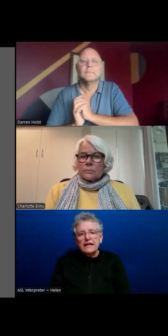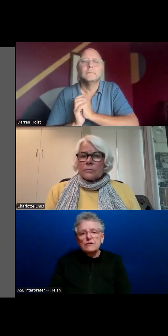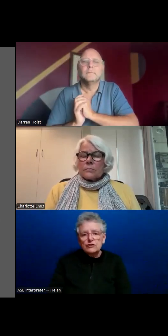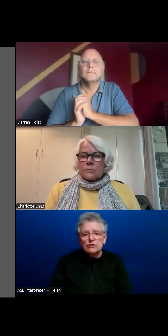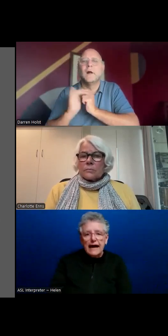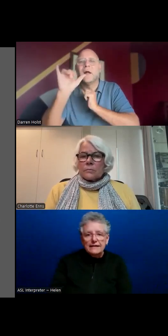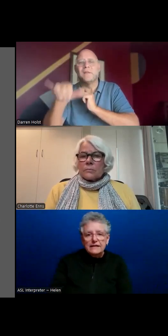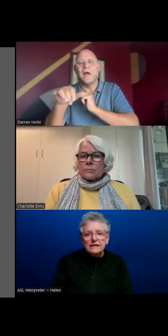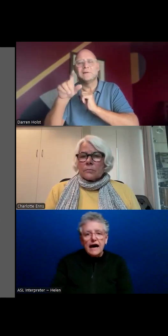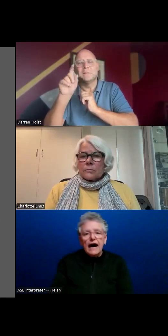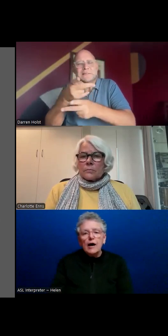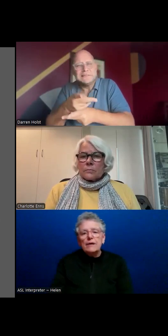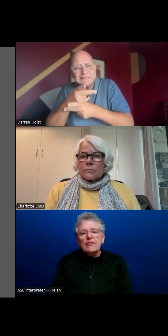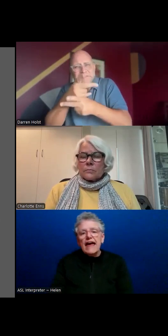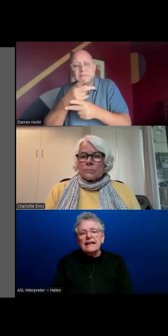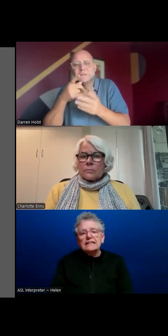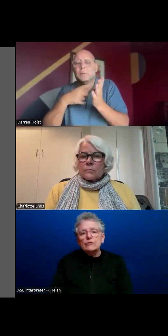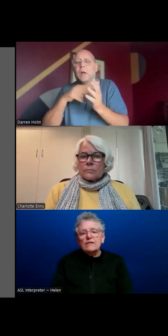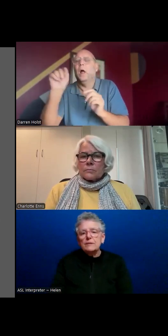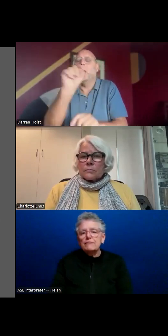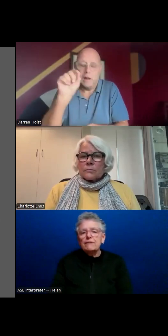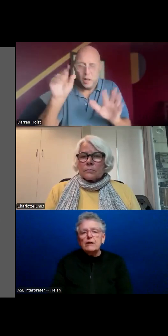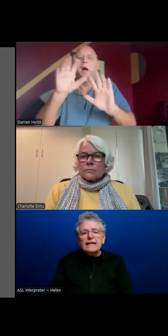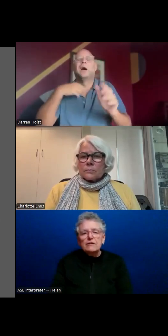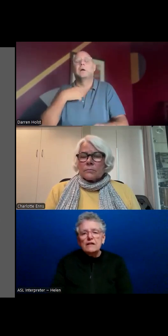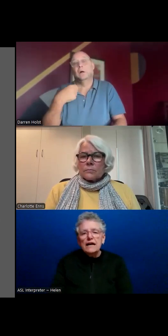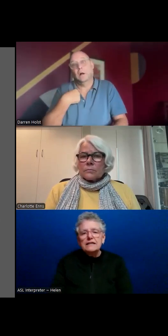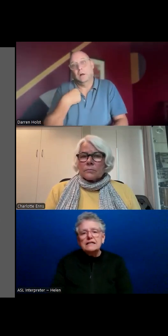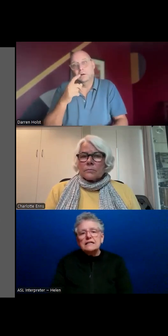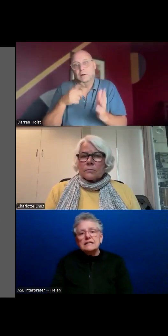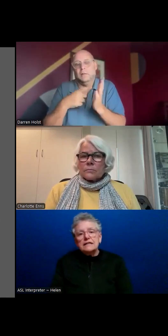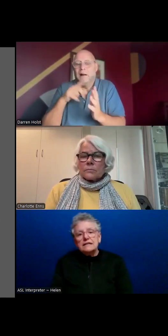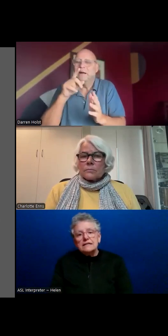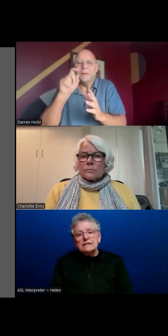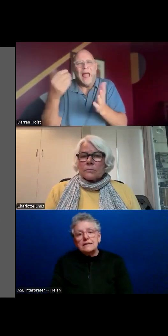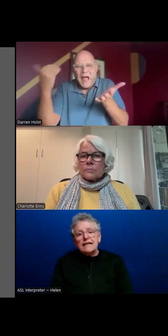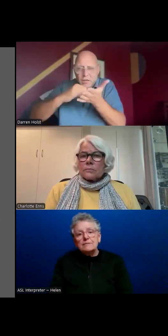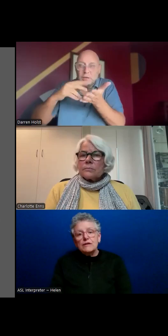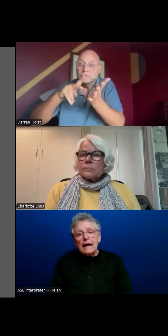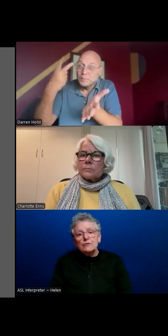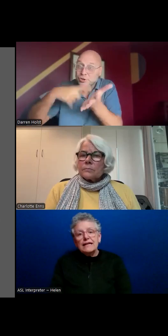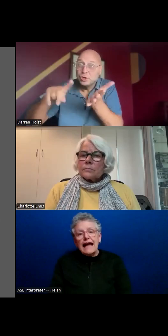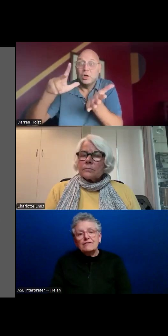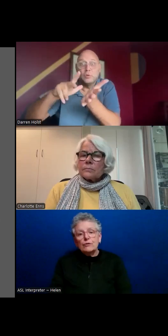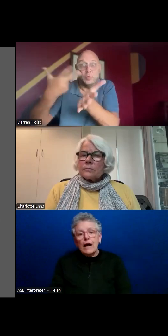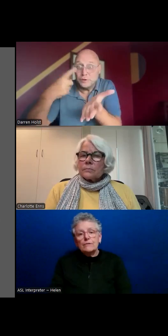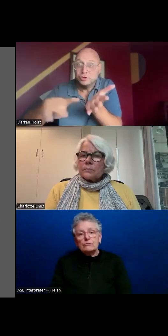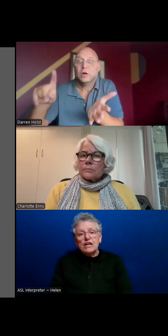matched specifically and those are aligned. That you have to be very careful on. Sometimes when I'm doing it,